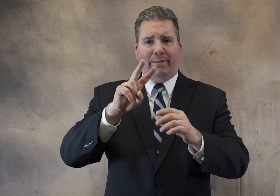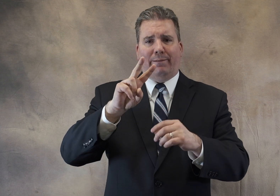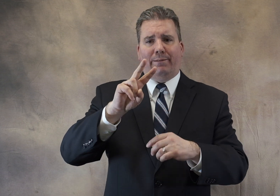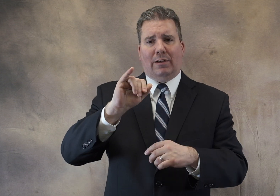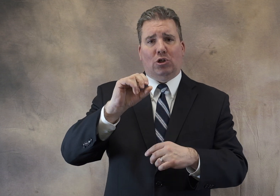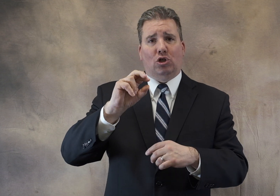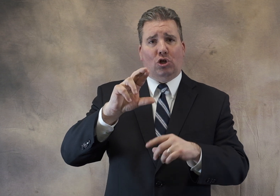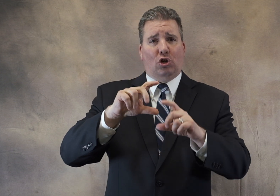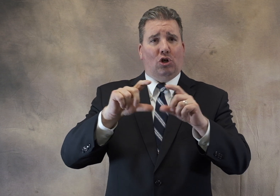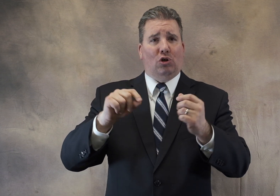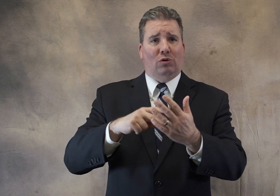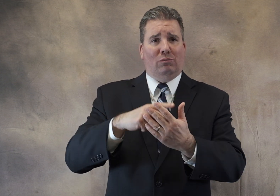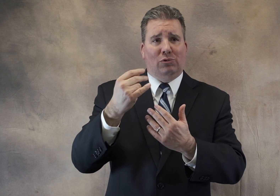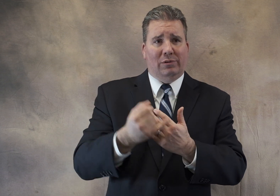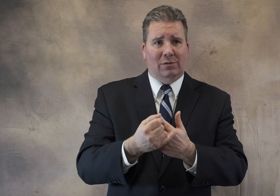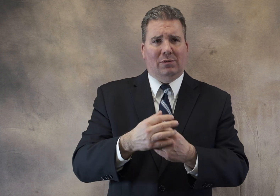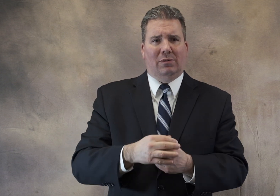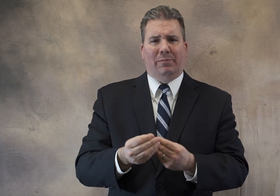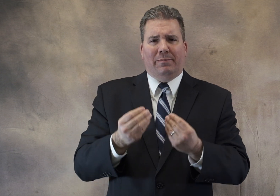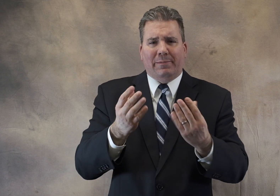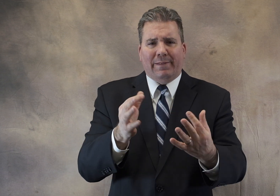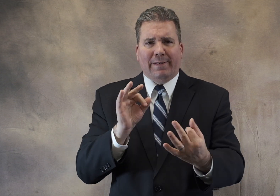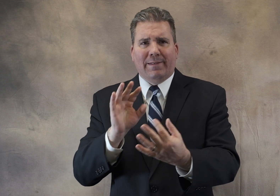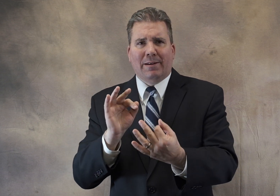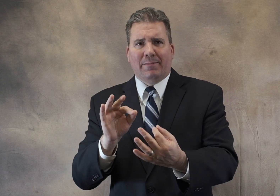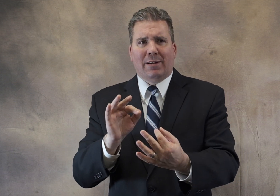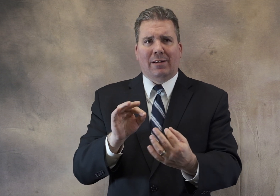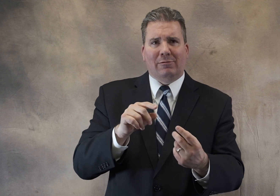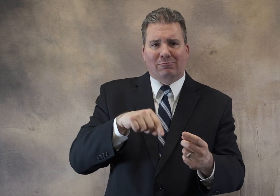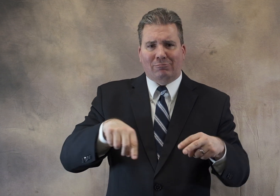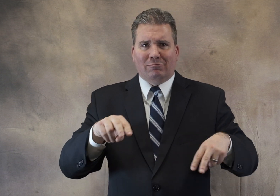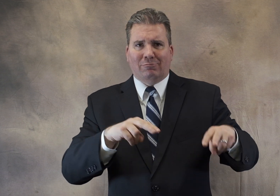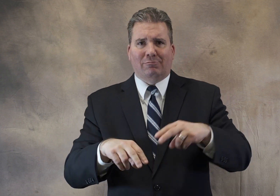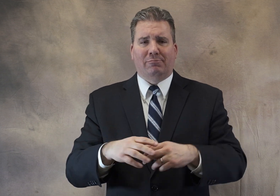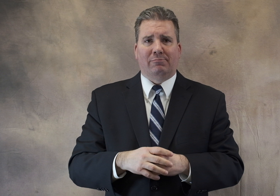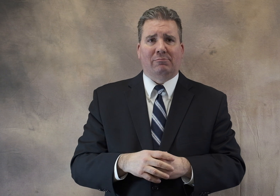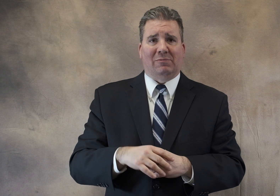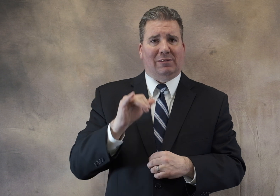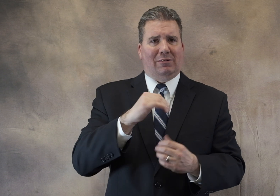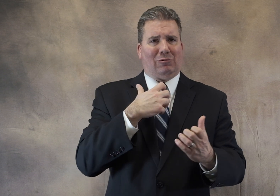initiated the project, and provided review and feedback of the developing Visor Card.